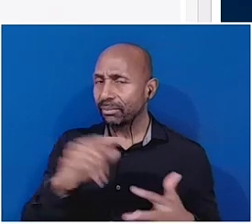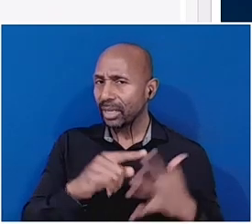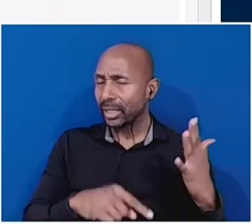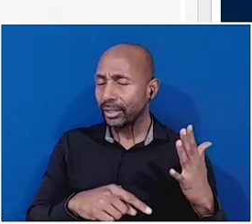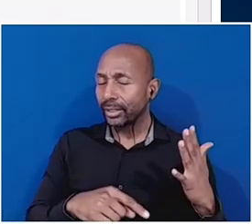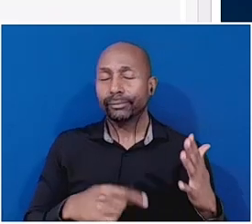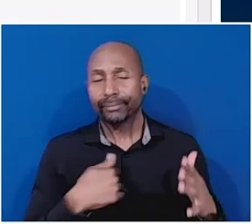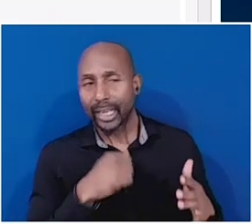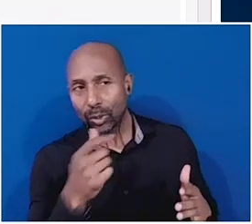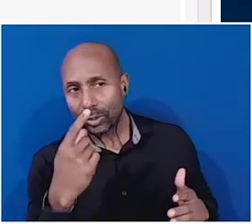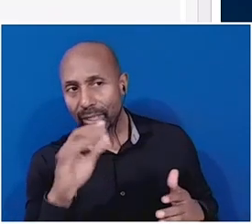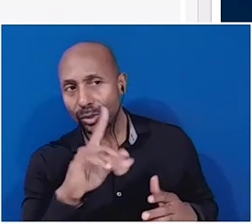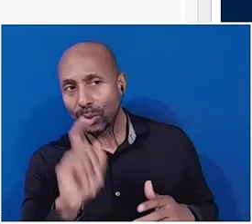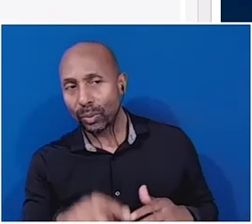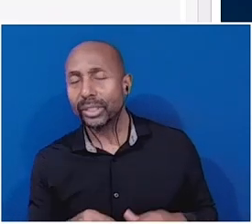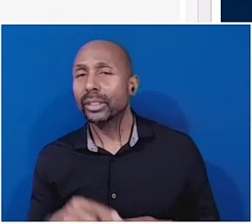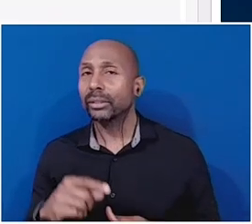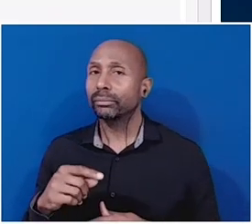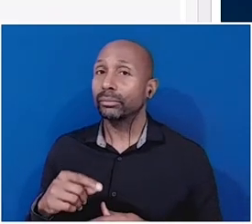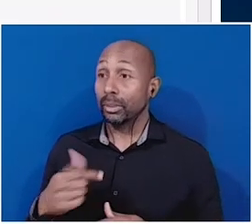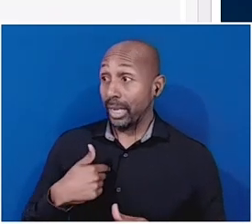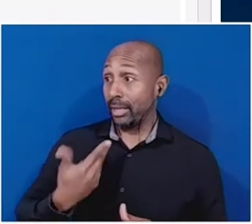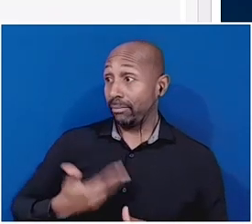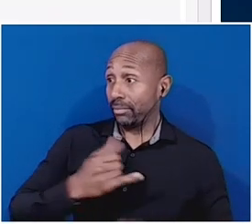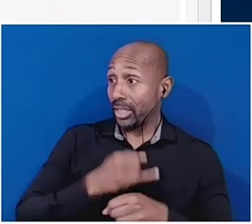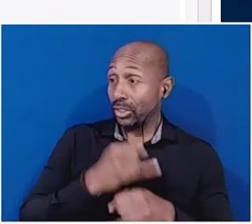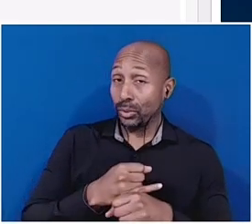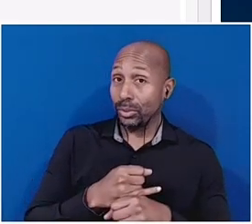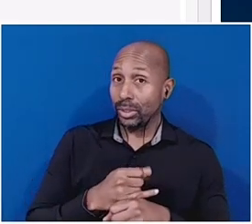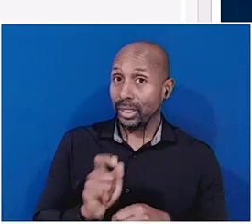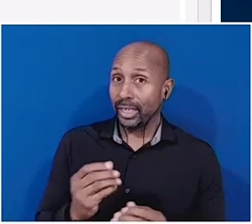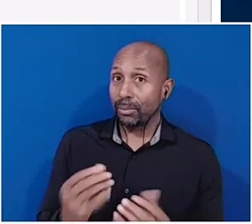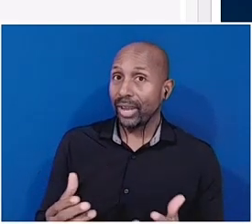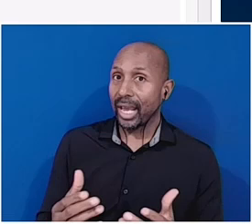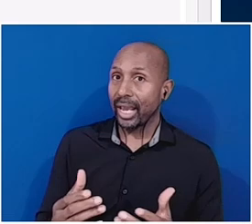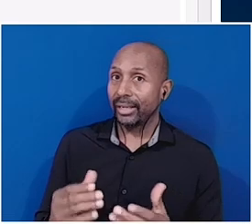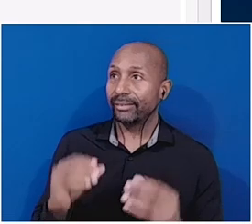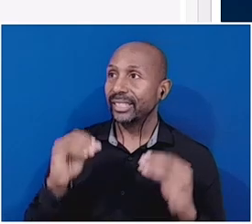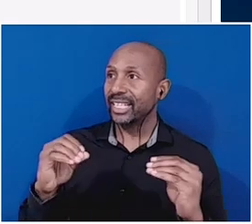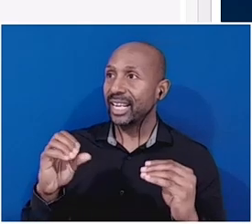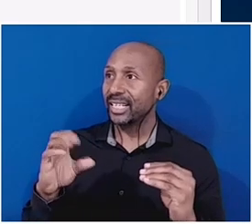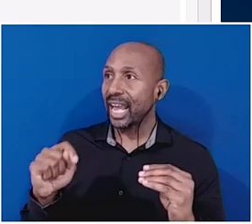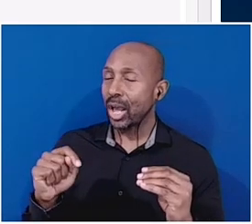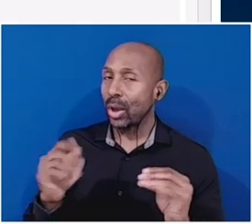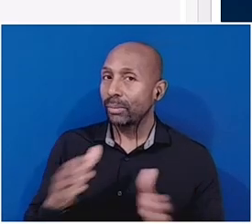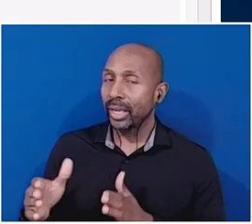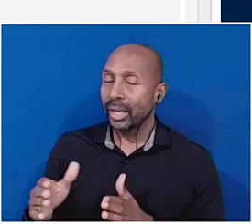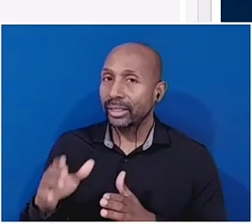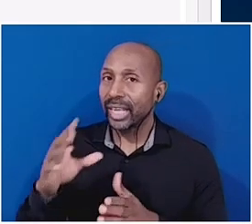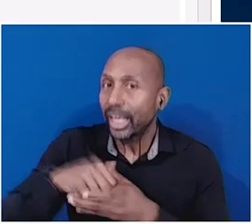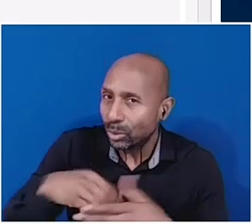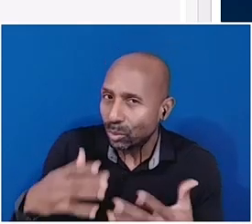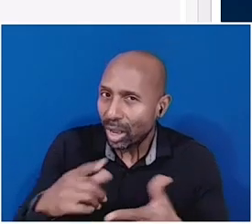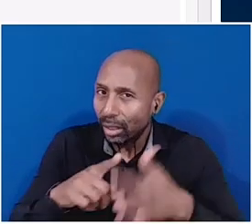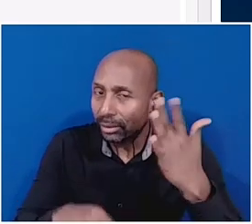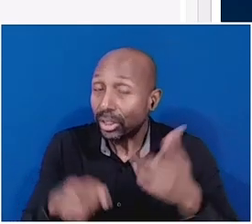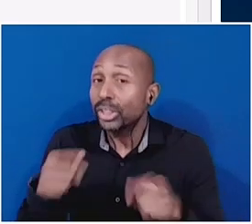What do I, as an institution, need to provide in a teach out plan in the regular cycle of accreditation based on this requirement? Because my school has not